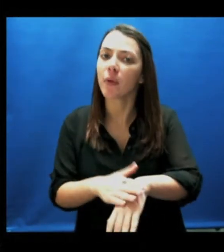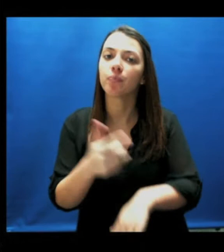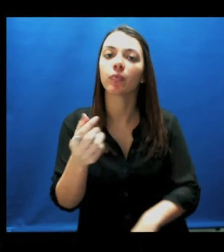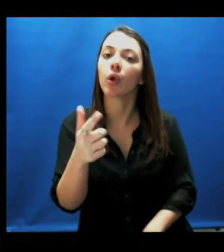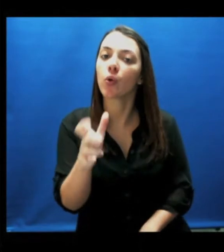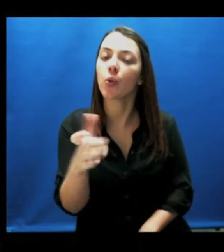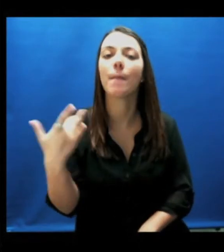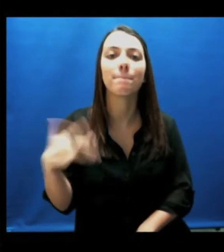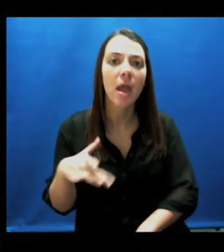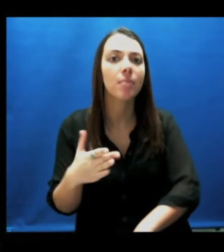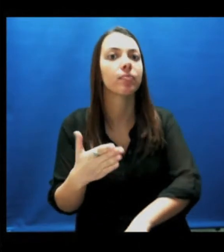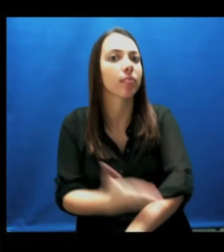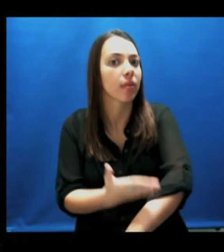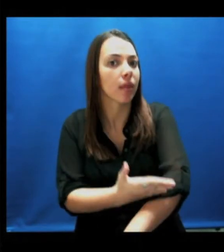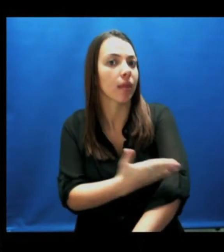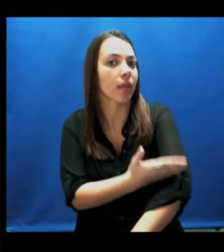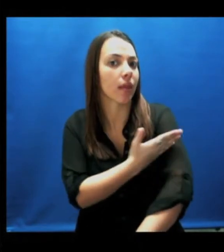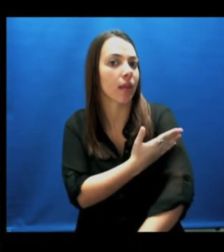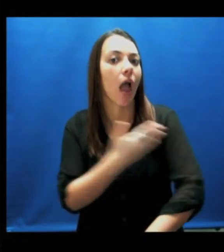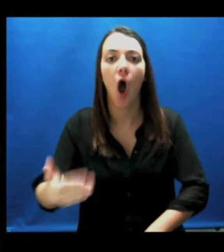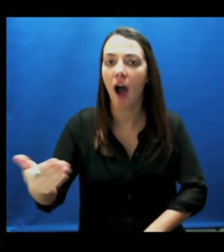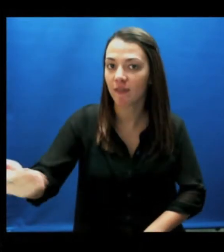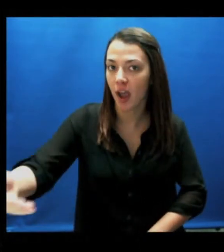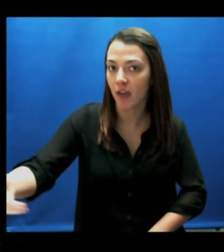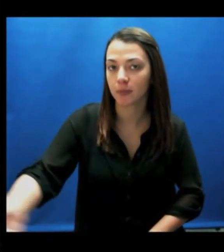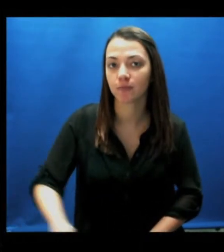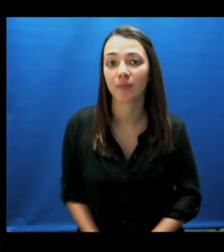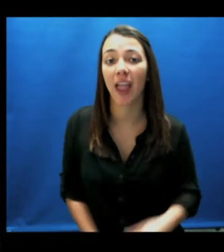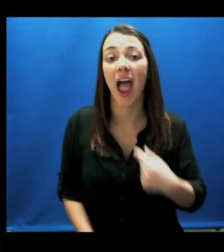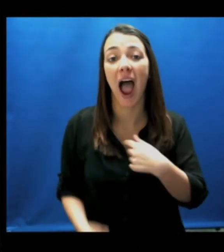Just a warning, Google applications are updated often